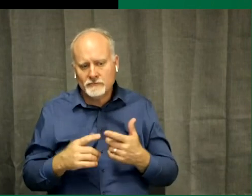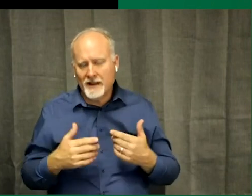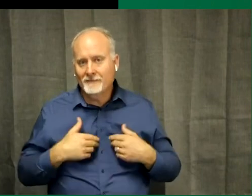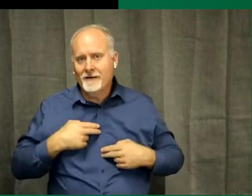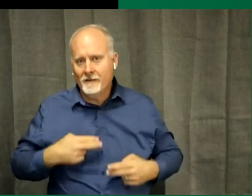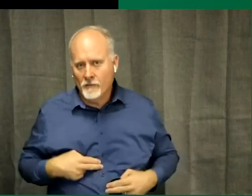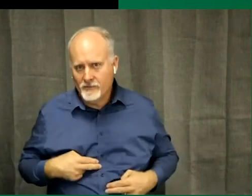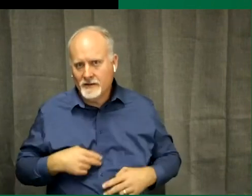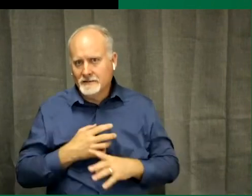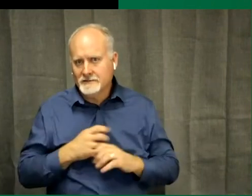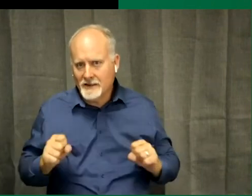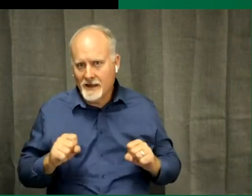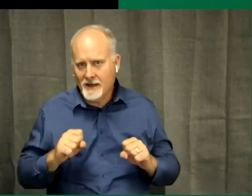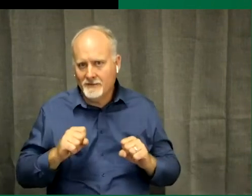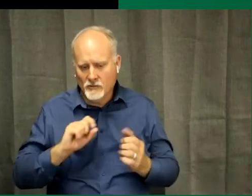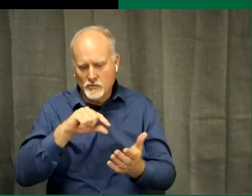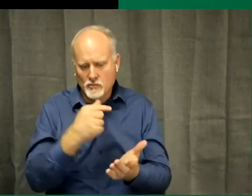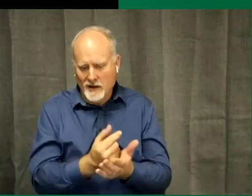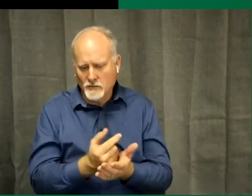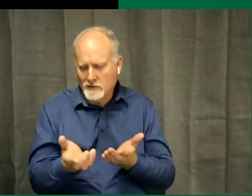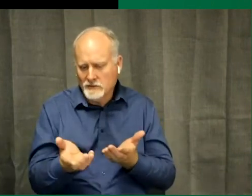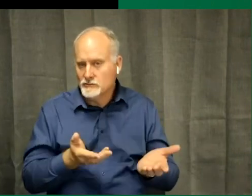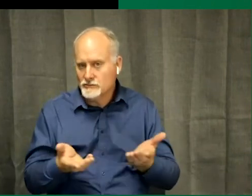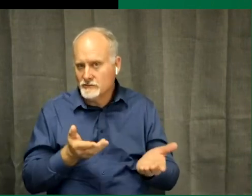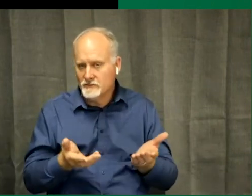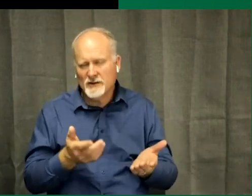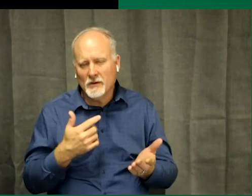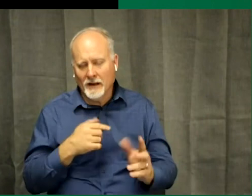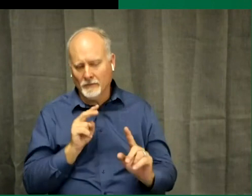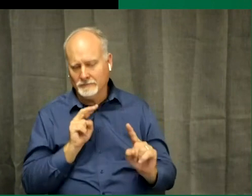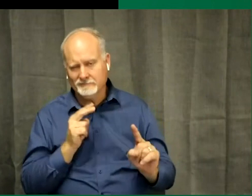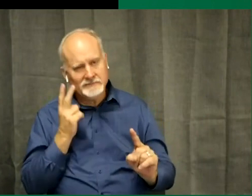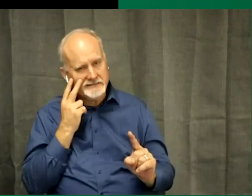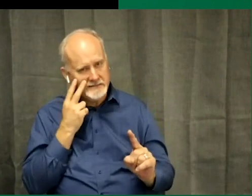commencement that could be in person so we we will have to wait and see what happens in the spring